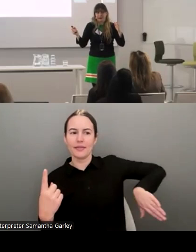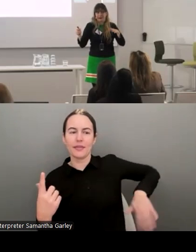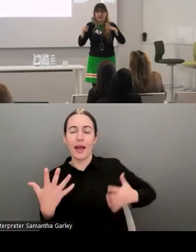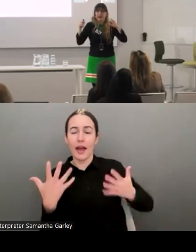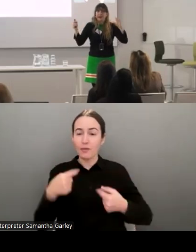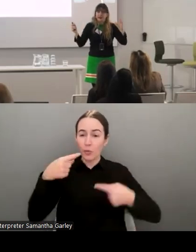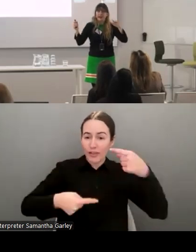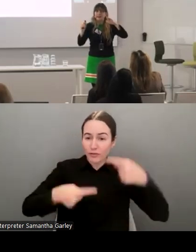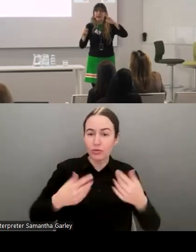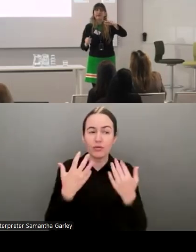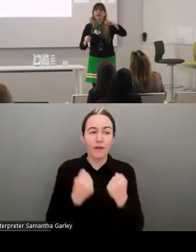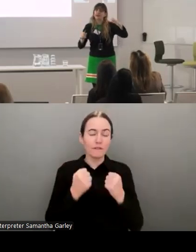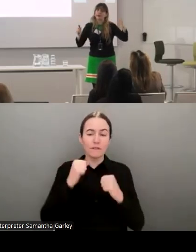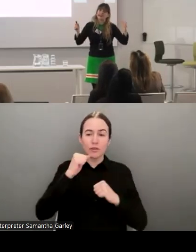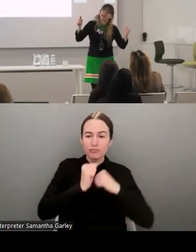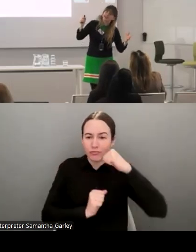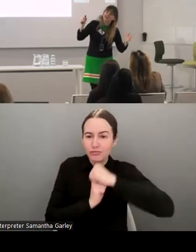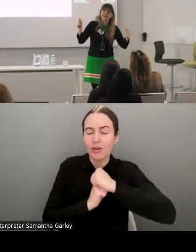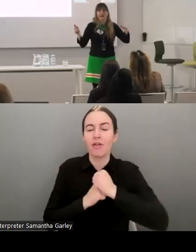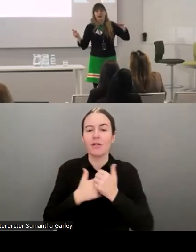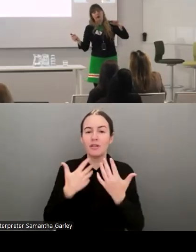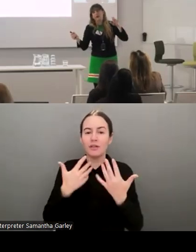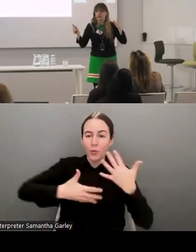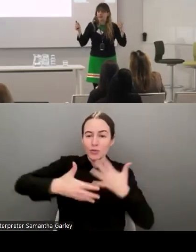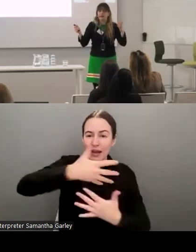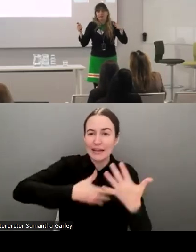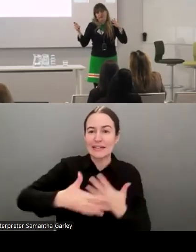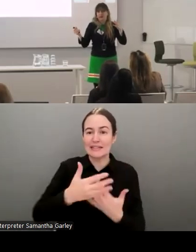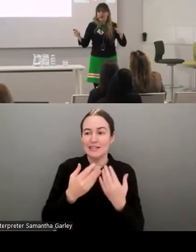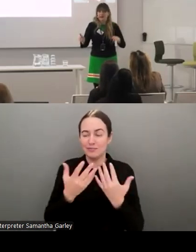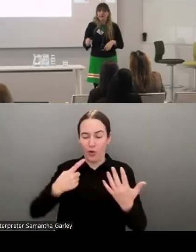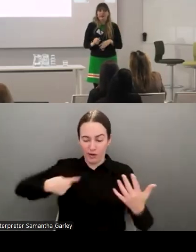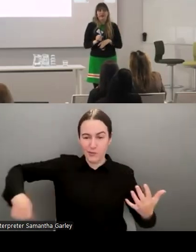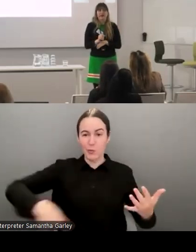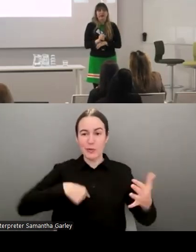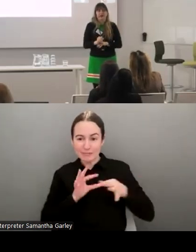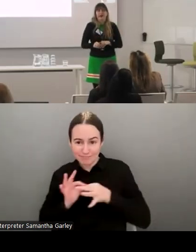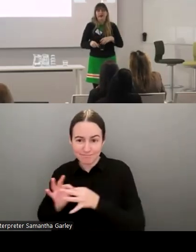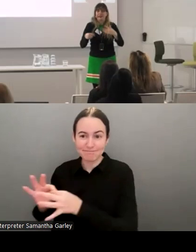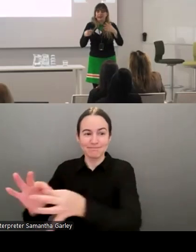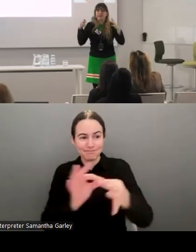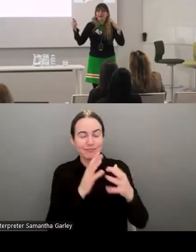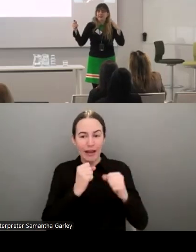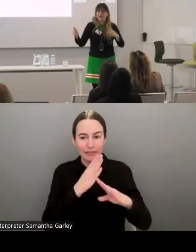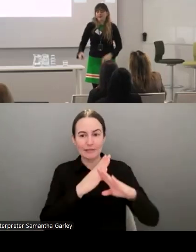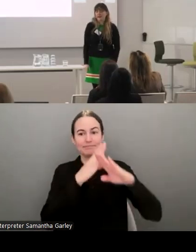and the collective aspects of what's actually disabling all of us, depending on. Yeah, the barriers.